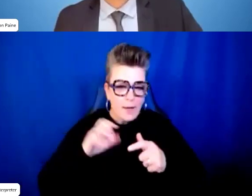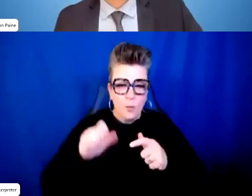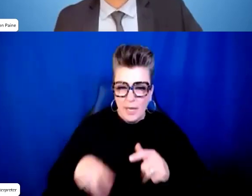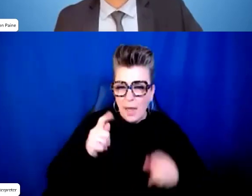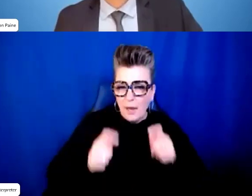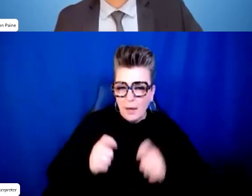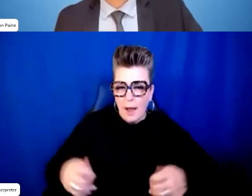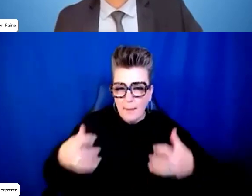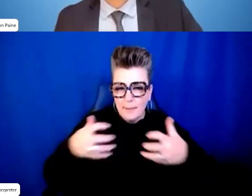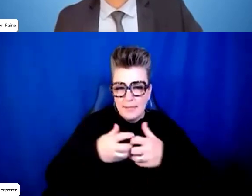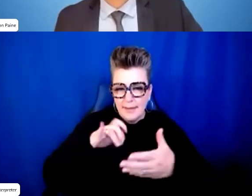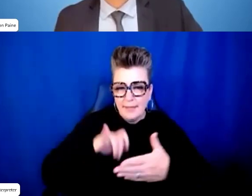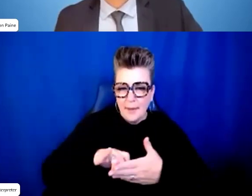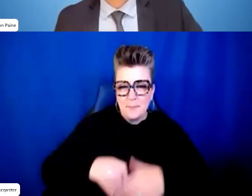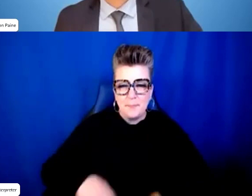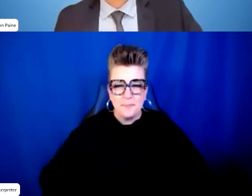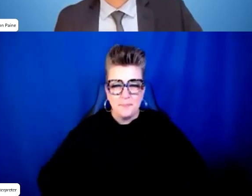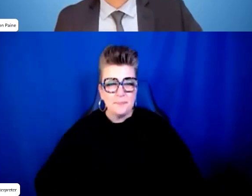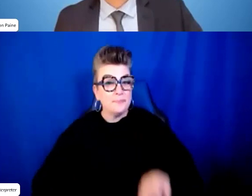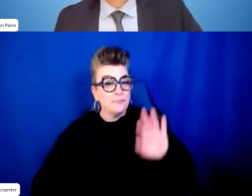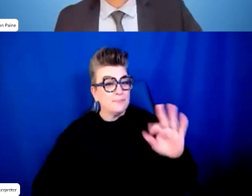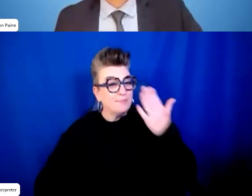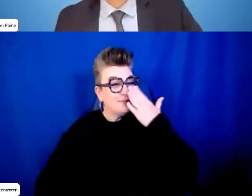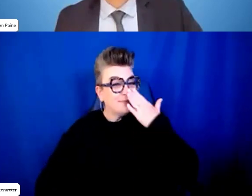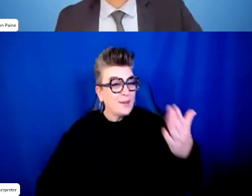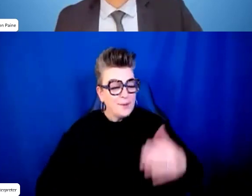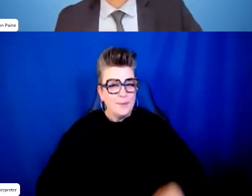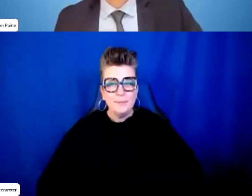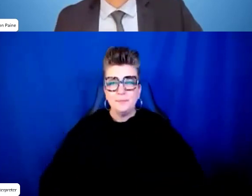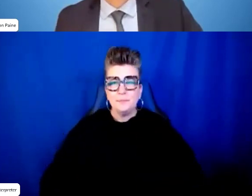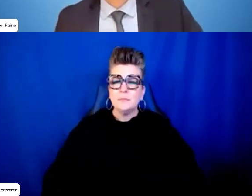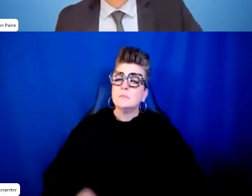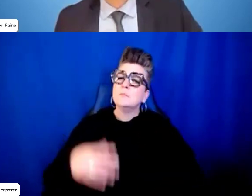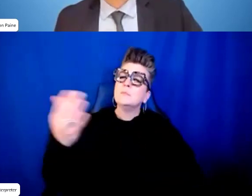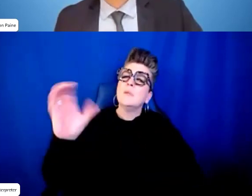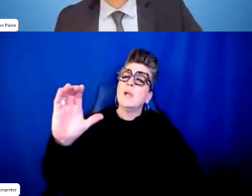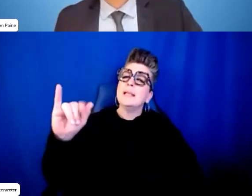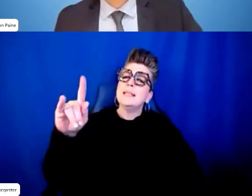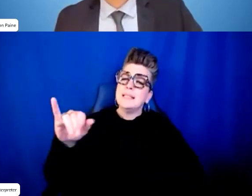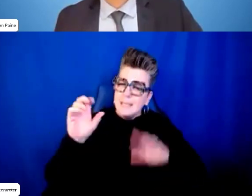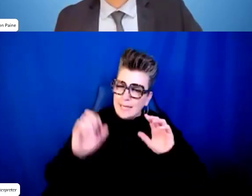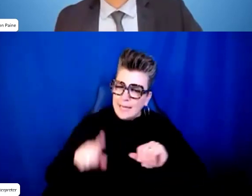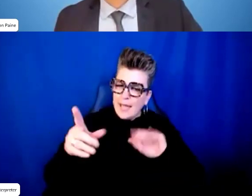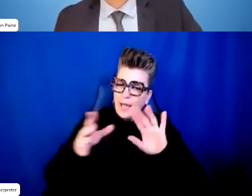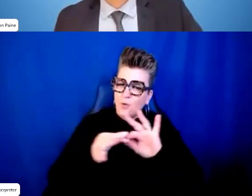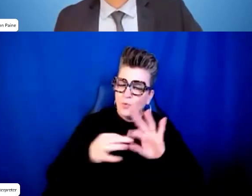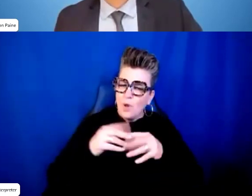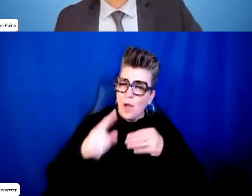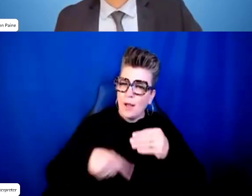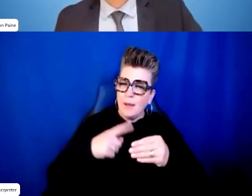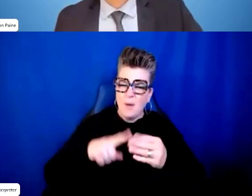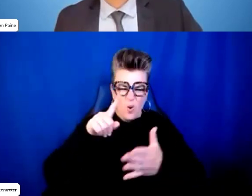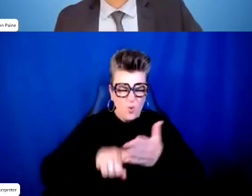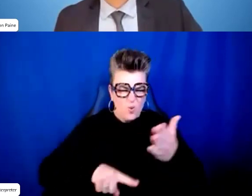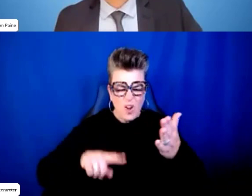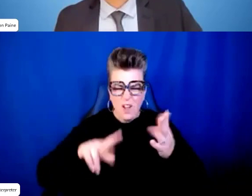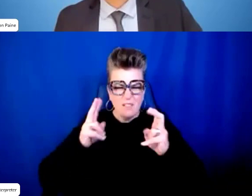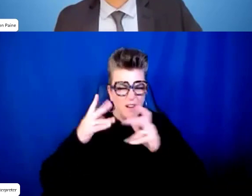Elyse Sullivan: Thank you. So Cindy, can you talk to us about what accountability measures are in place for ensuring